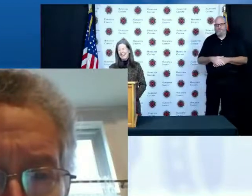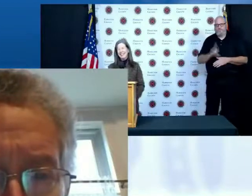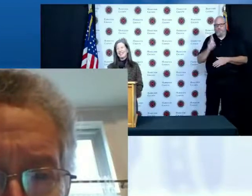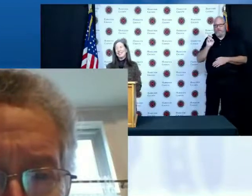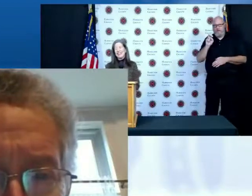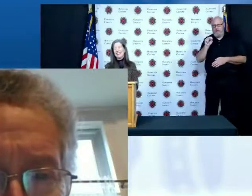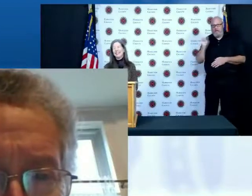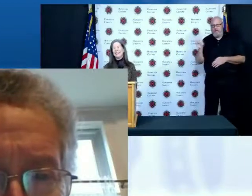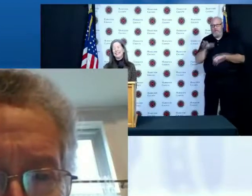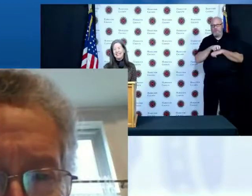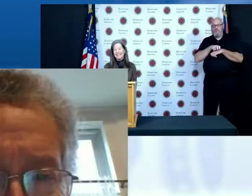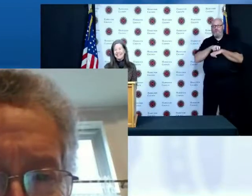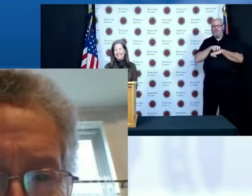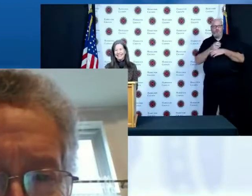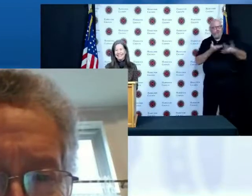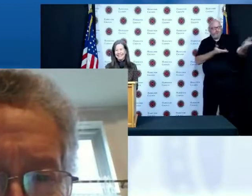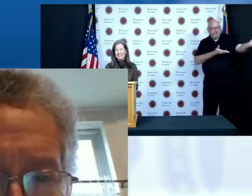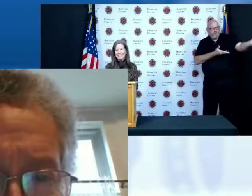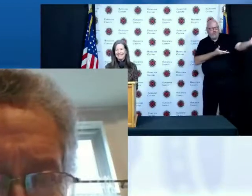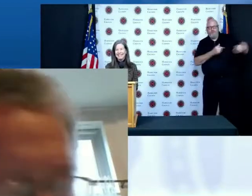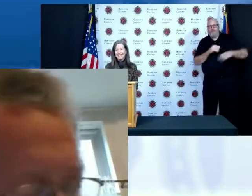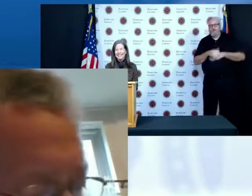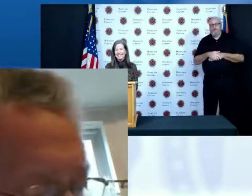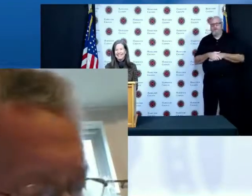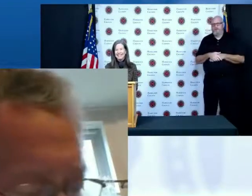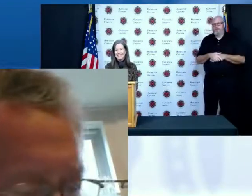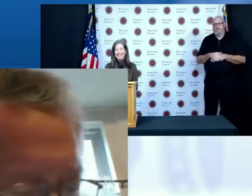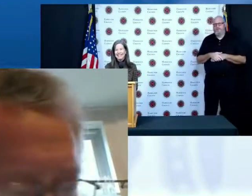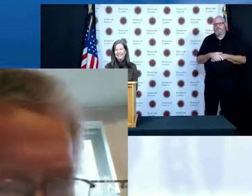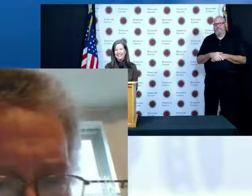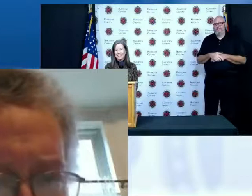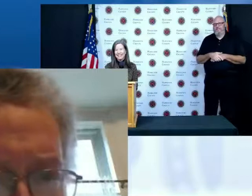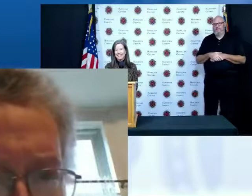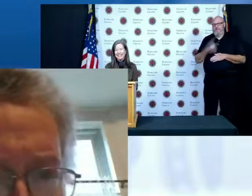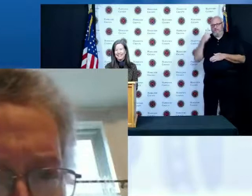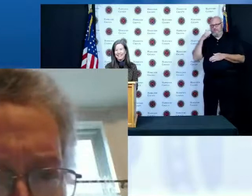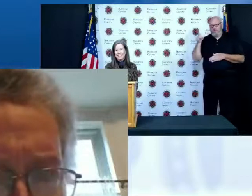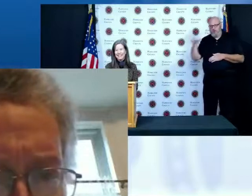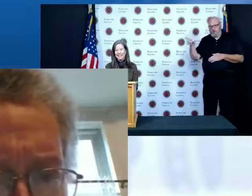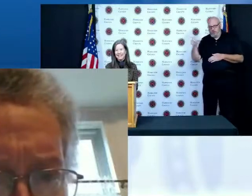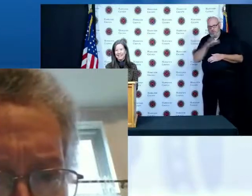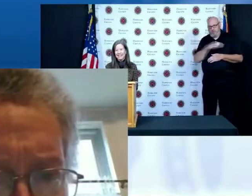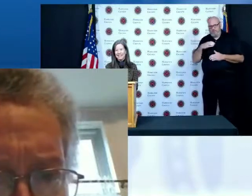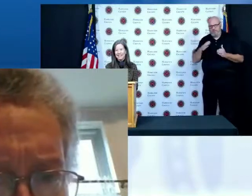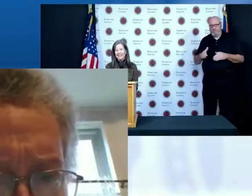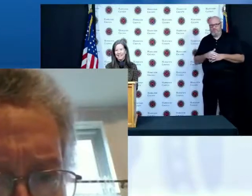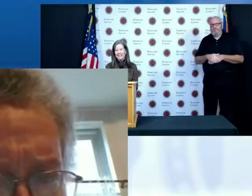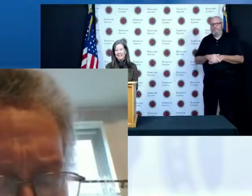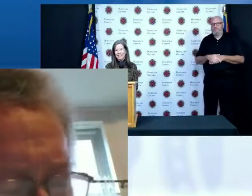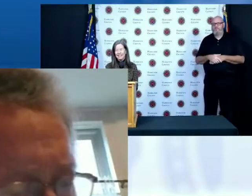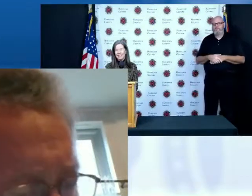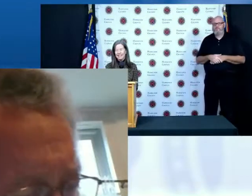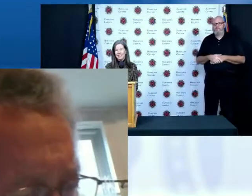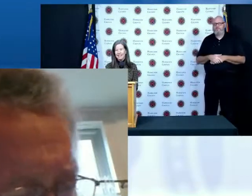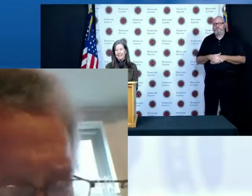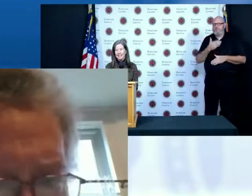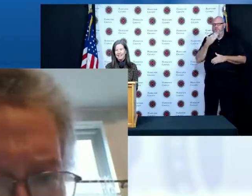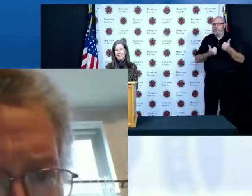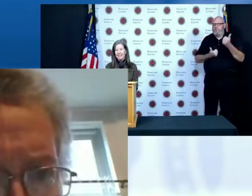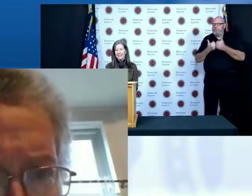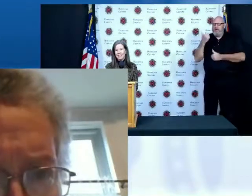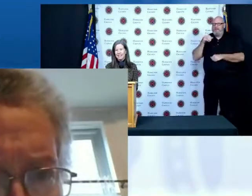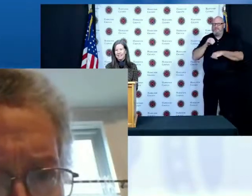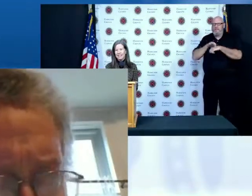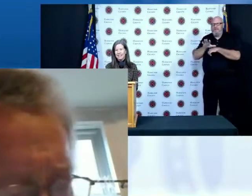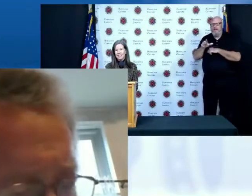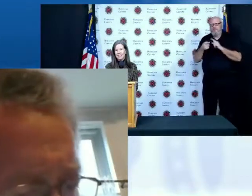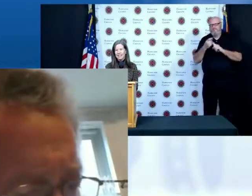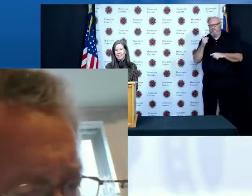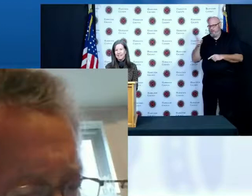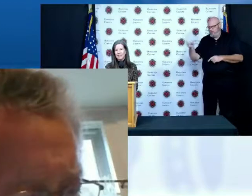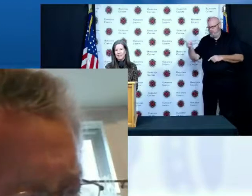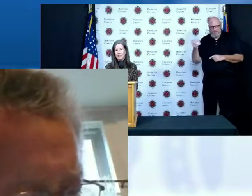just kidding Denise what would be the best advice from you and Greg for those who are 65 and older